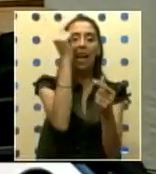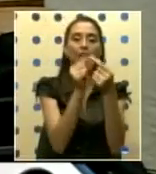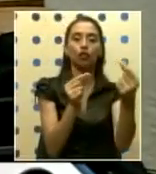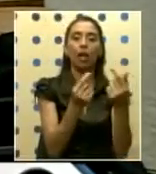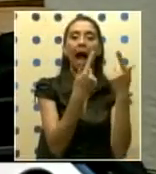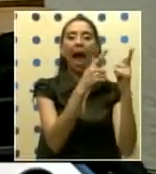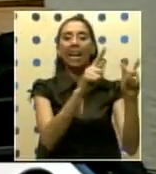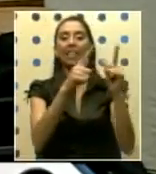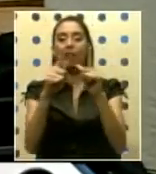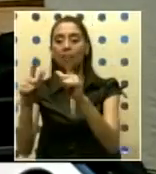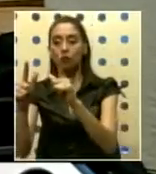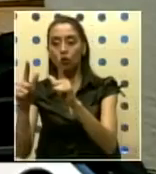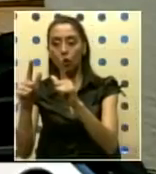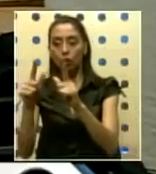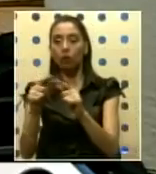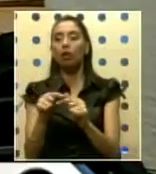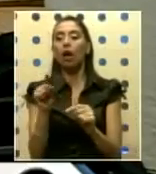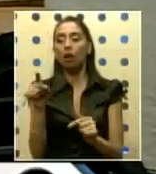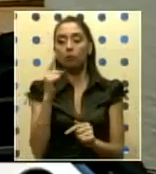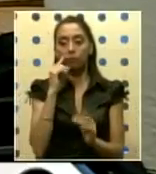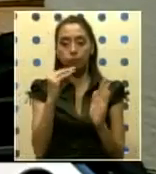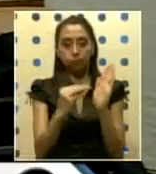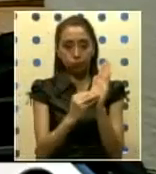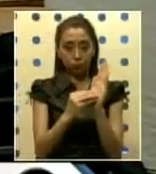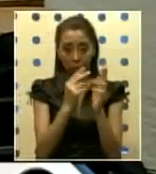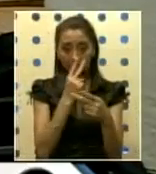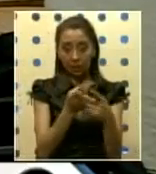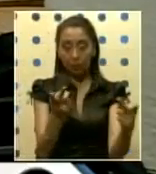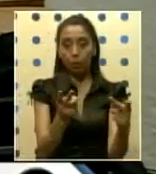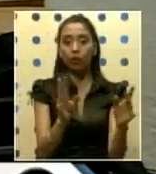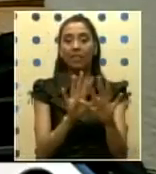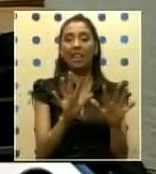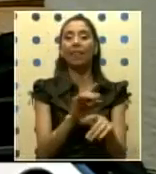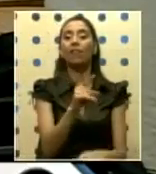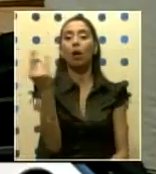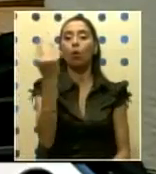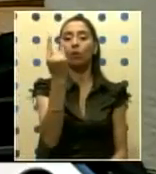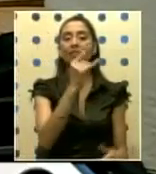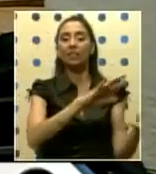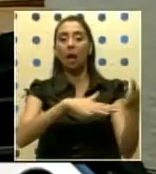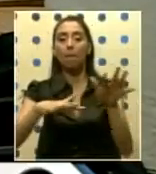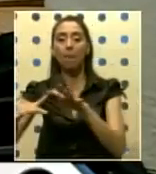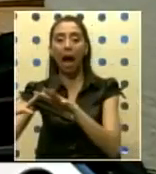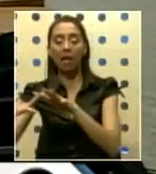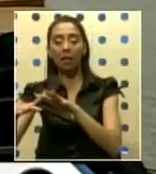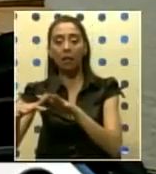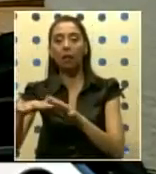which turned out to be necessary as has been demonstrated by terrible cases like that of the Universidad del Mar.